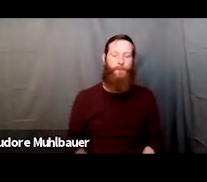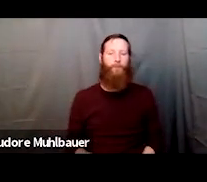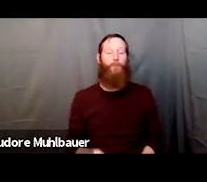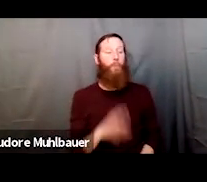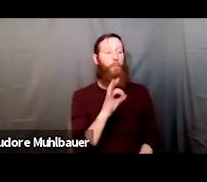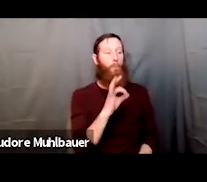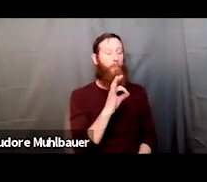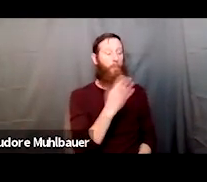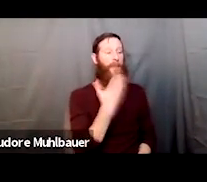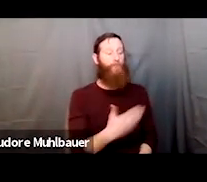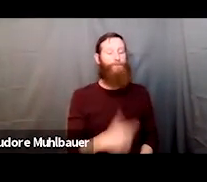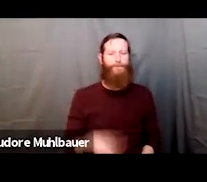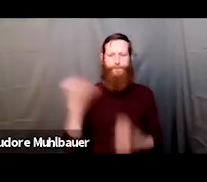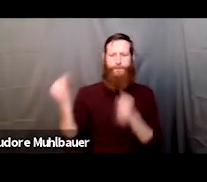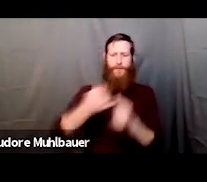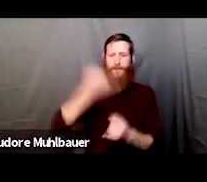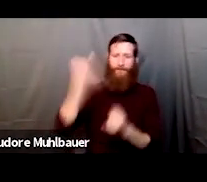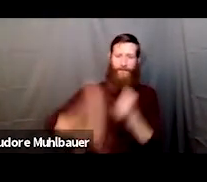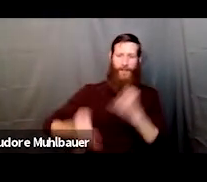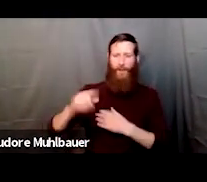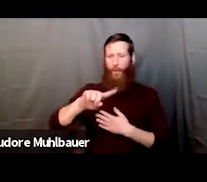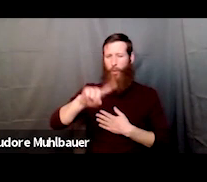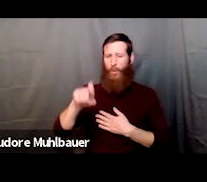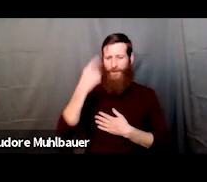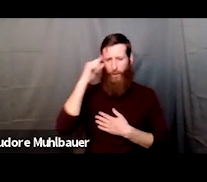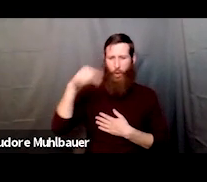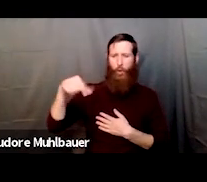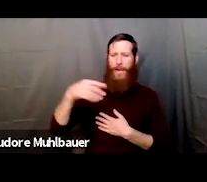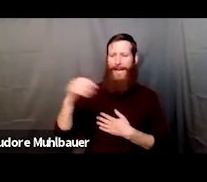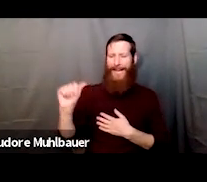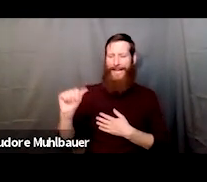Our final question of the Q and A